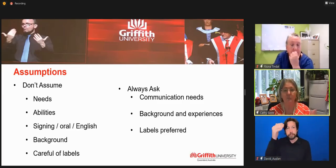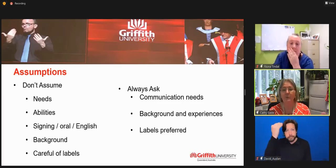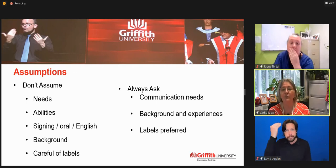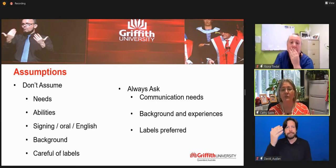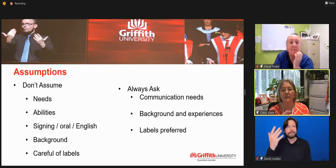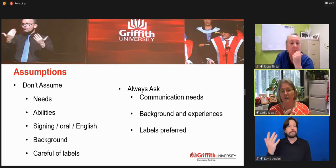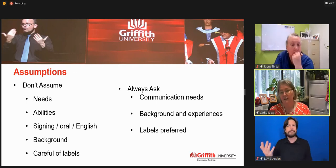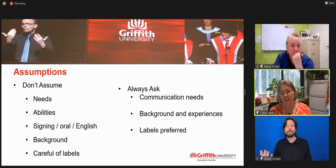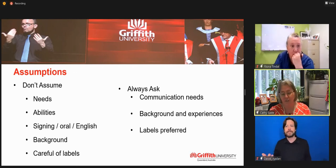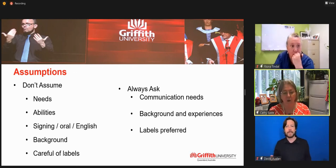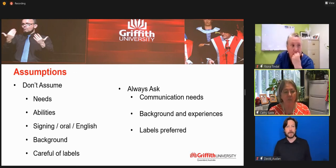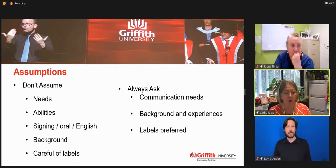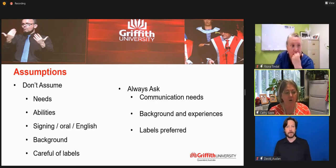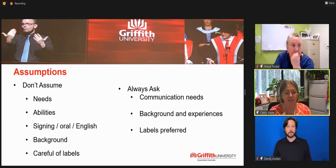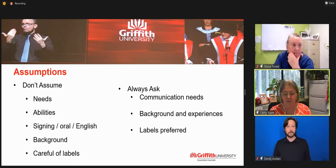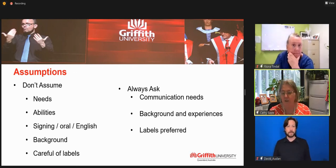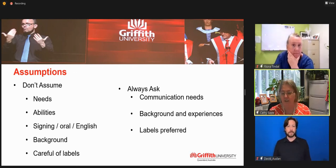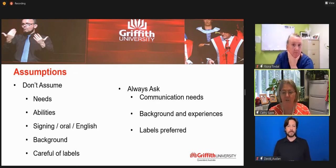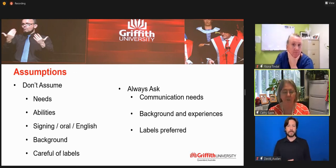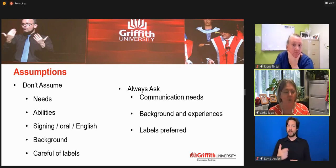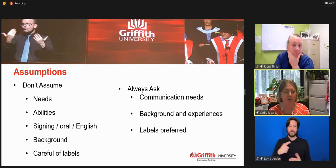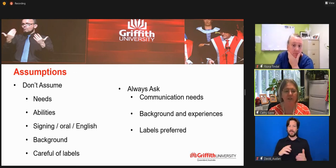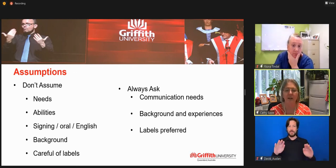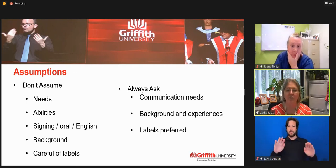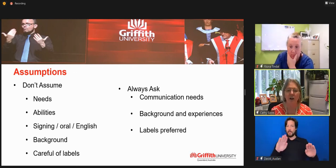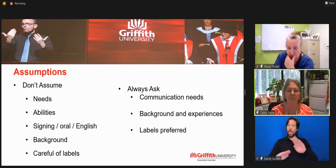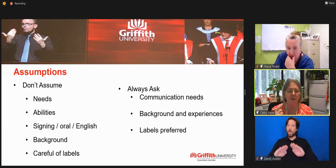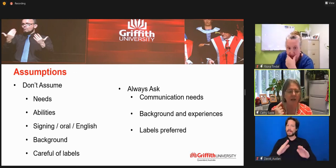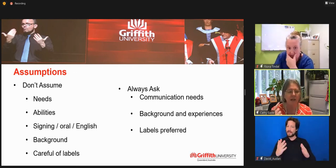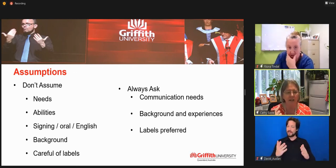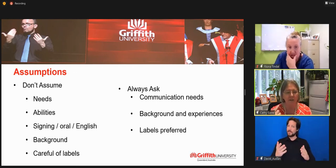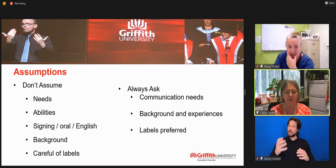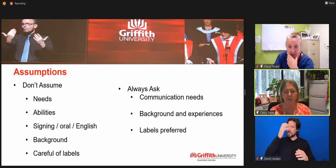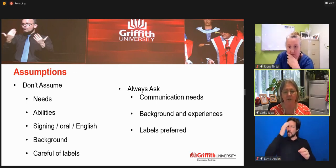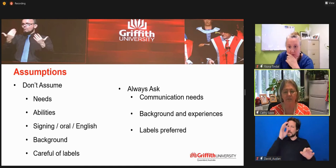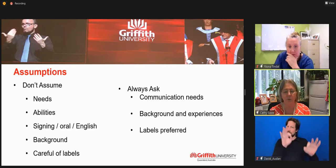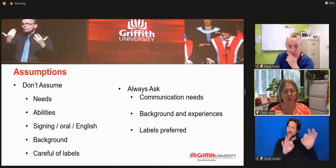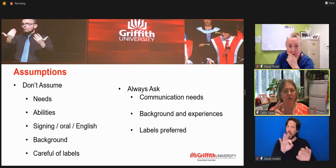Because if you know biology in scientific words, if you can't hear those scientific words,